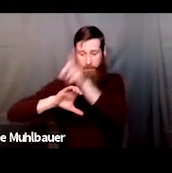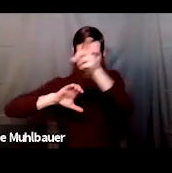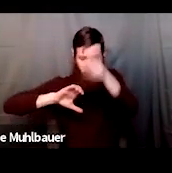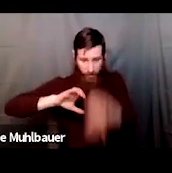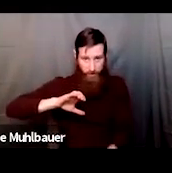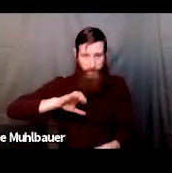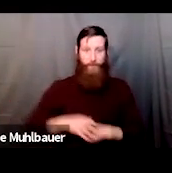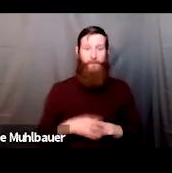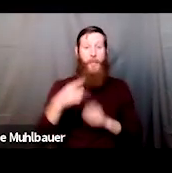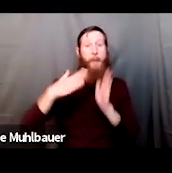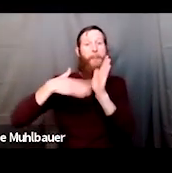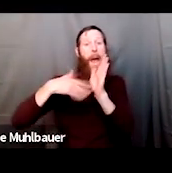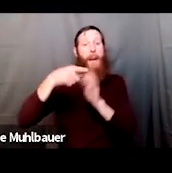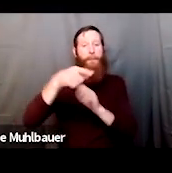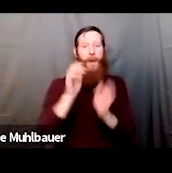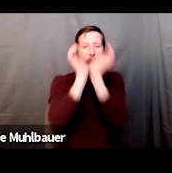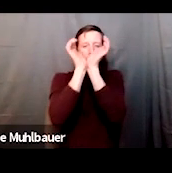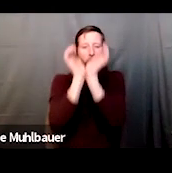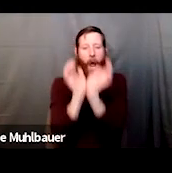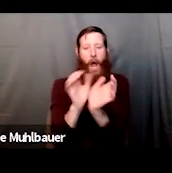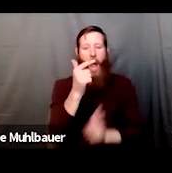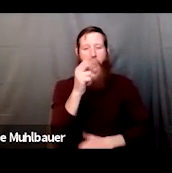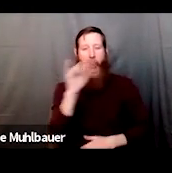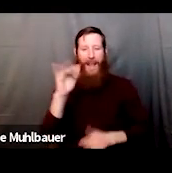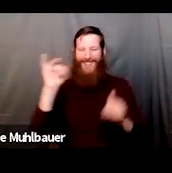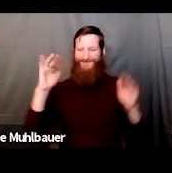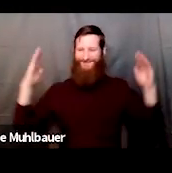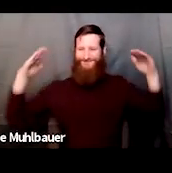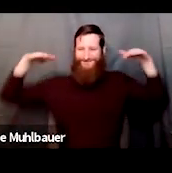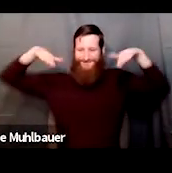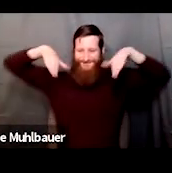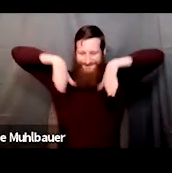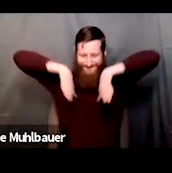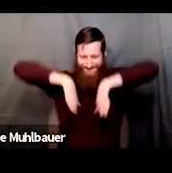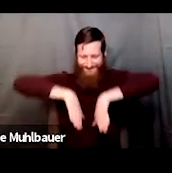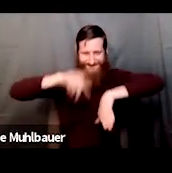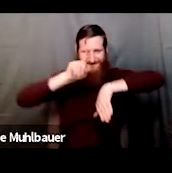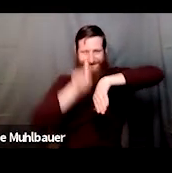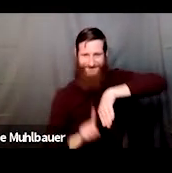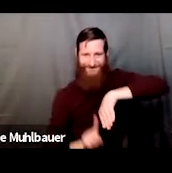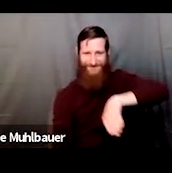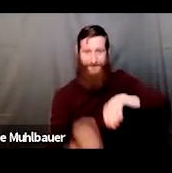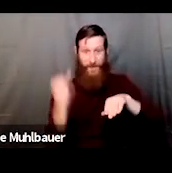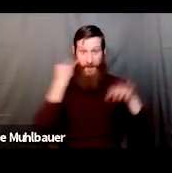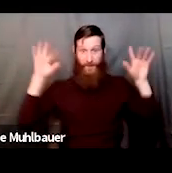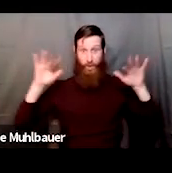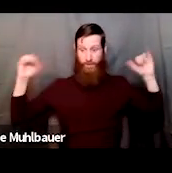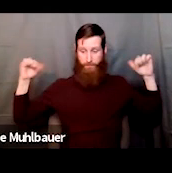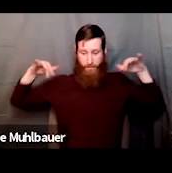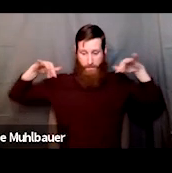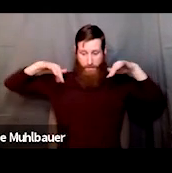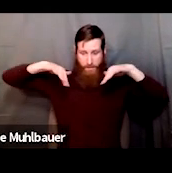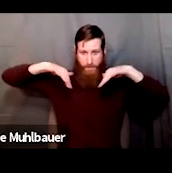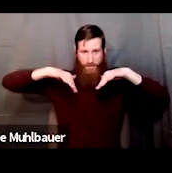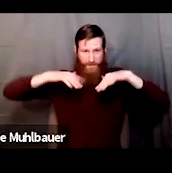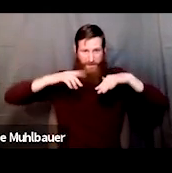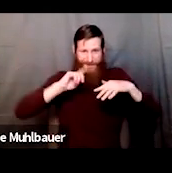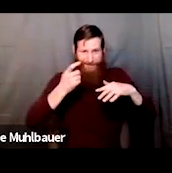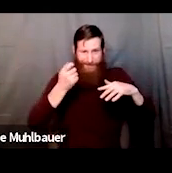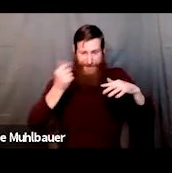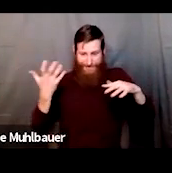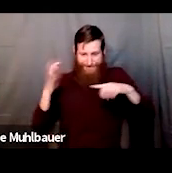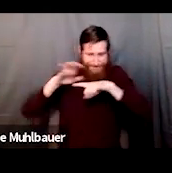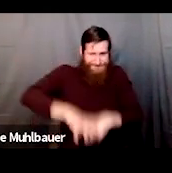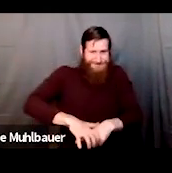Down in the bottom, there is this gully, this concavity, kind of a dish in the terrain. You can imagine how if snow slide there, it wouldn't take that much snow to bury you quite deeply